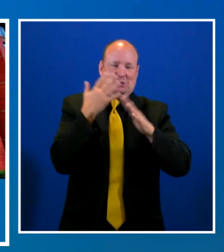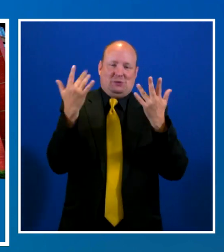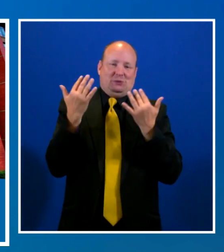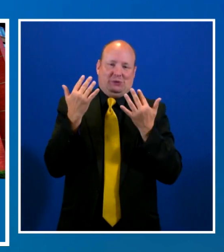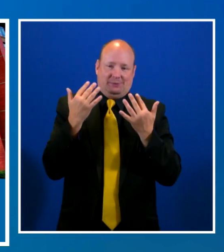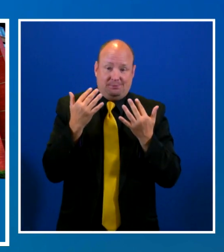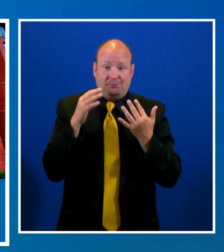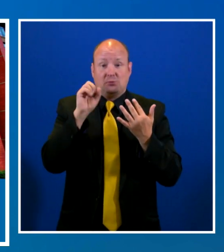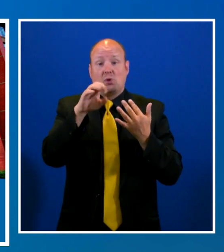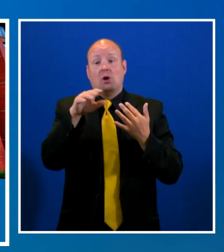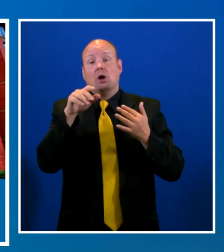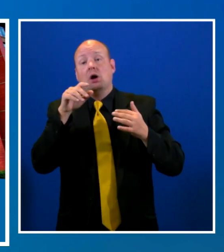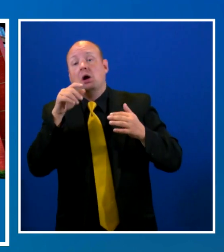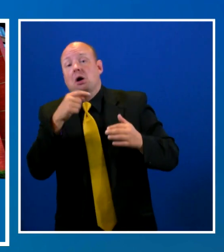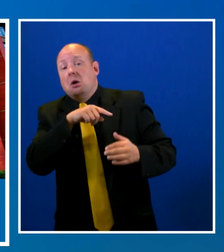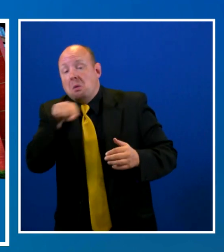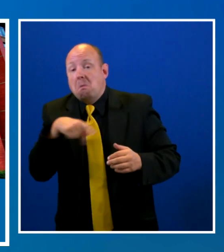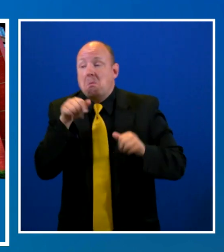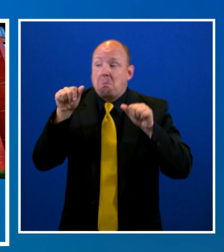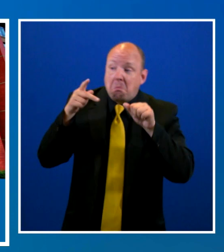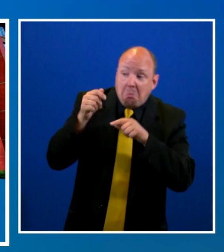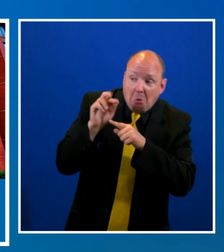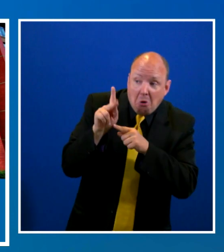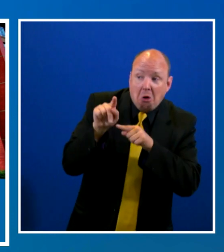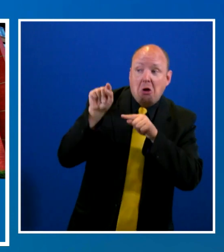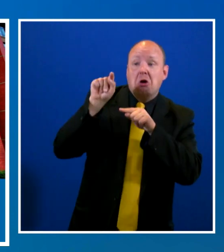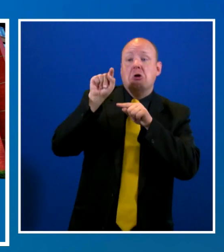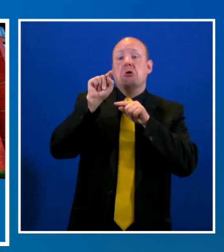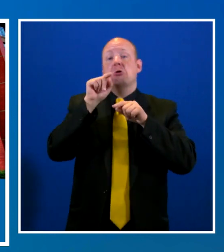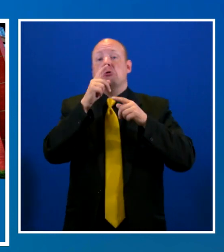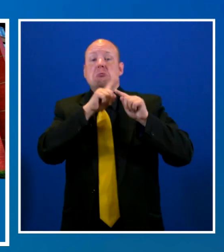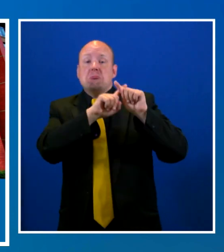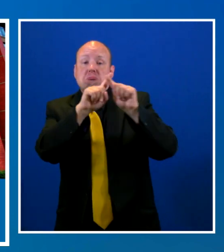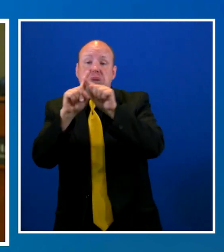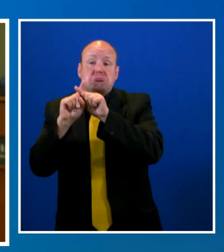Recreation will now be offering additional opportunities for